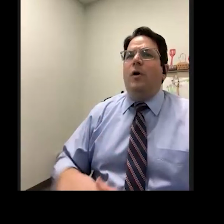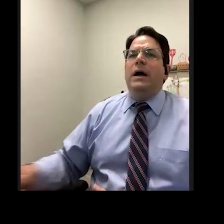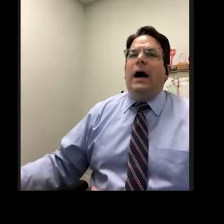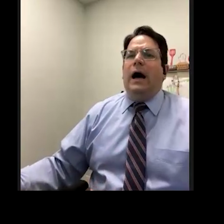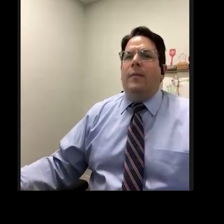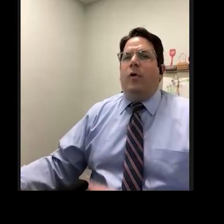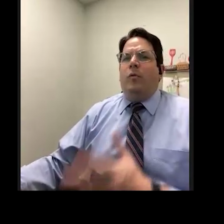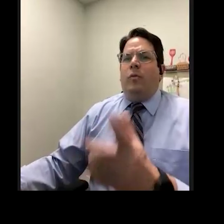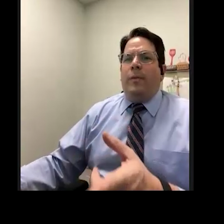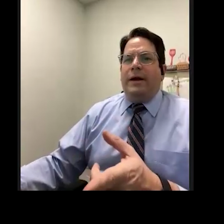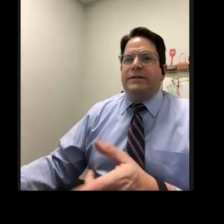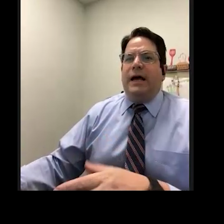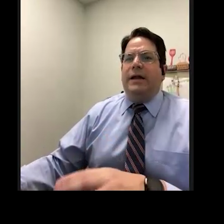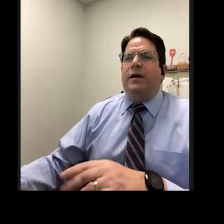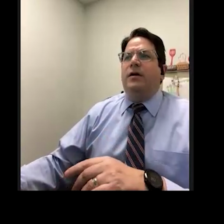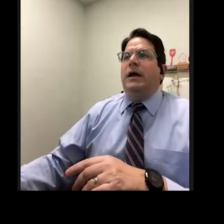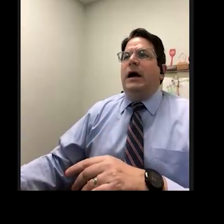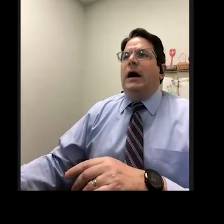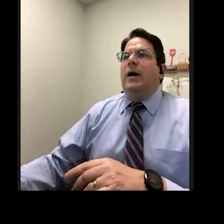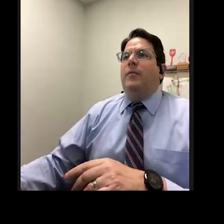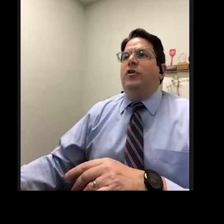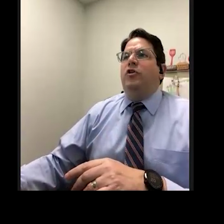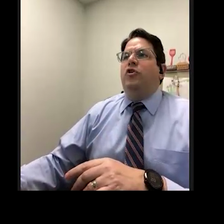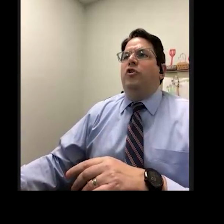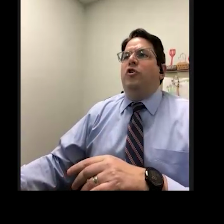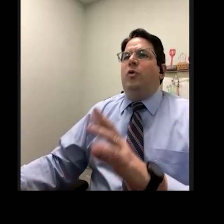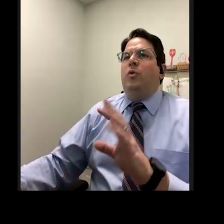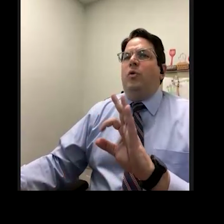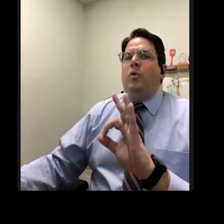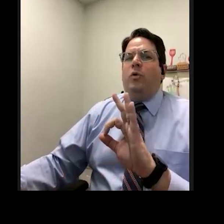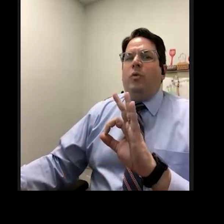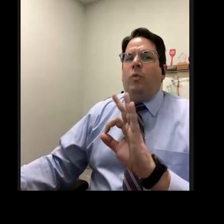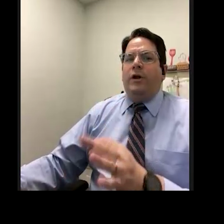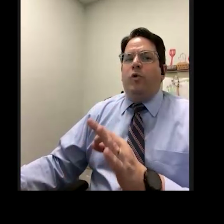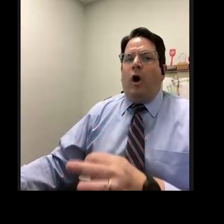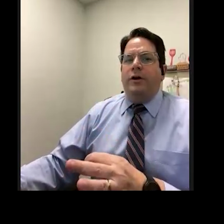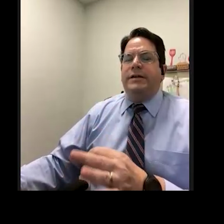So when my next slide here, when you